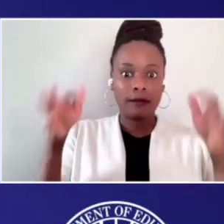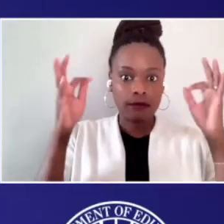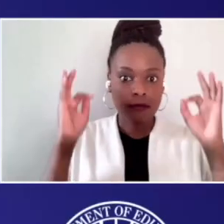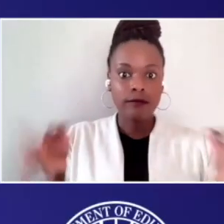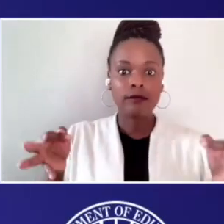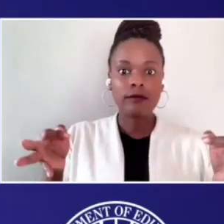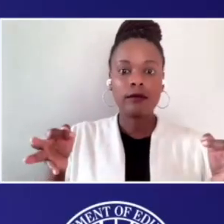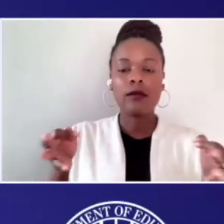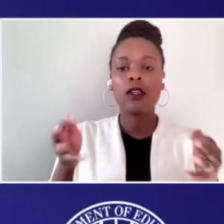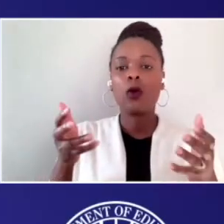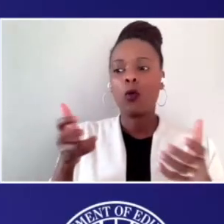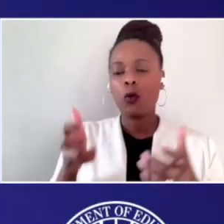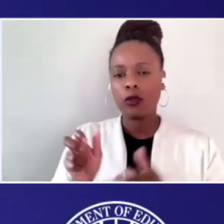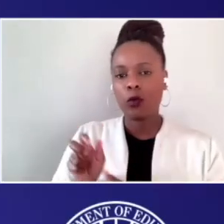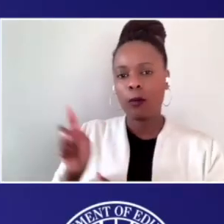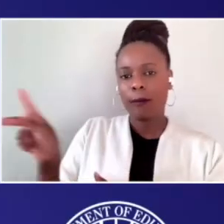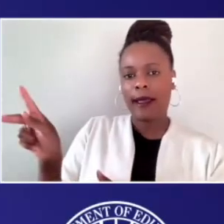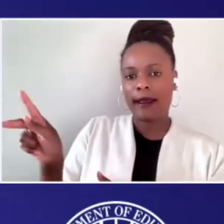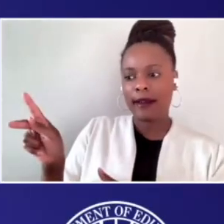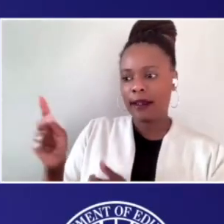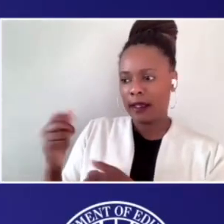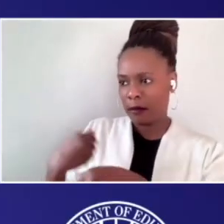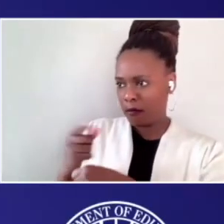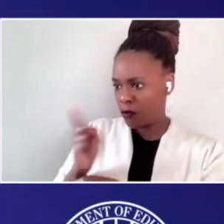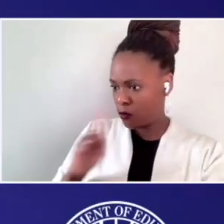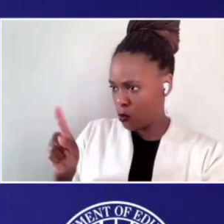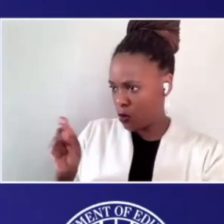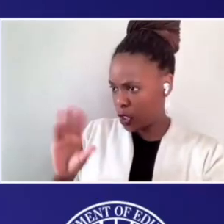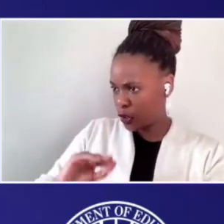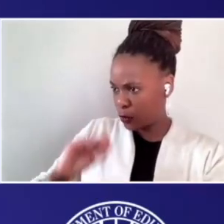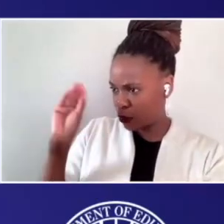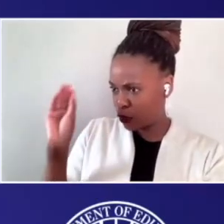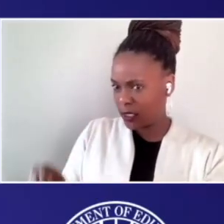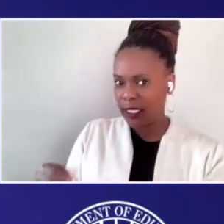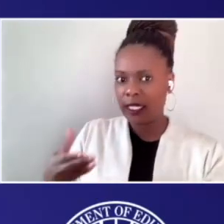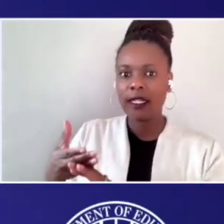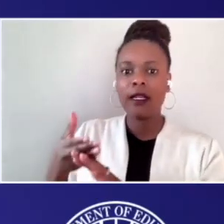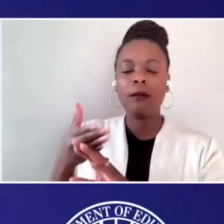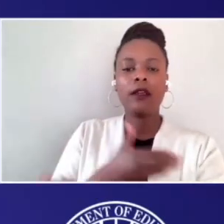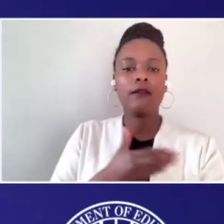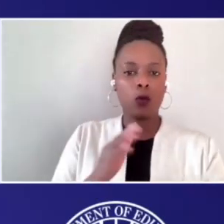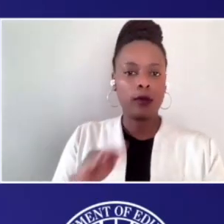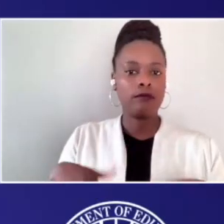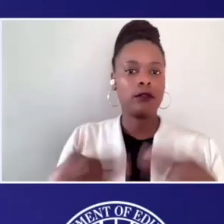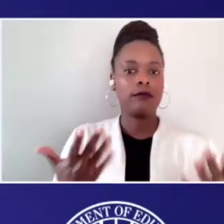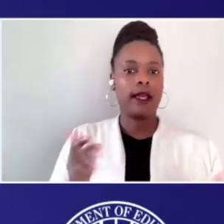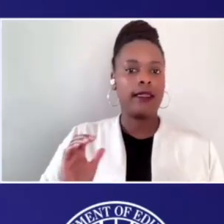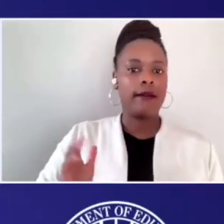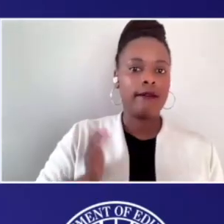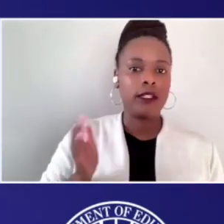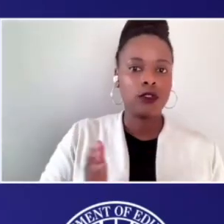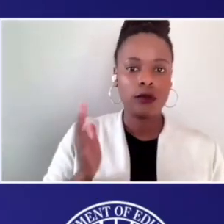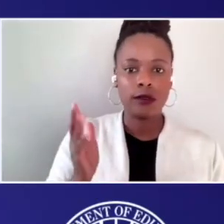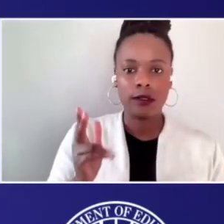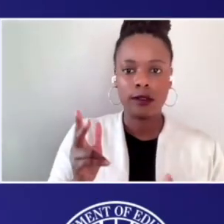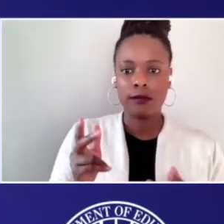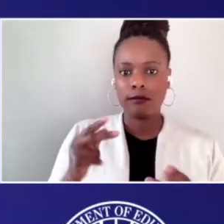make sure with 100% certainty, before we come out with an official position, that that is the answer.